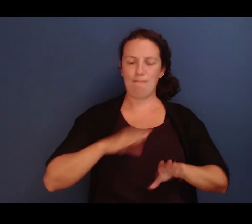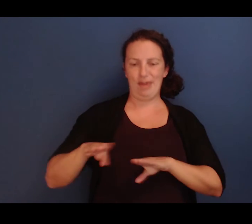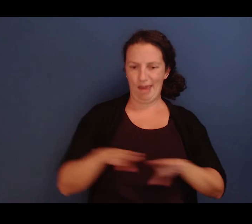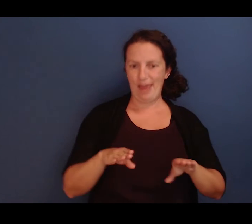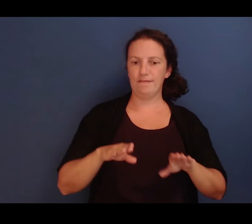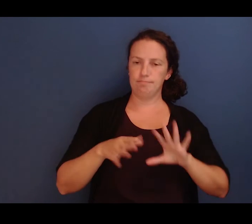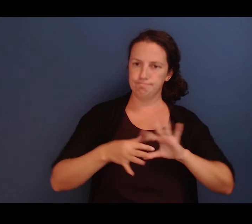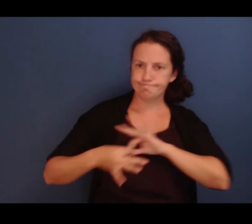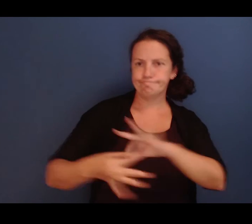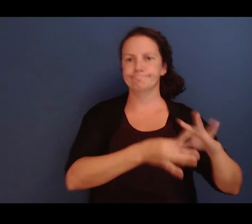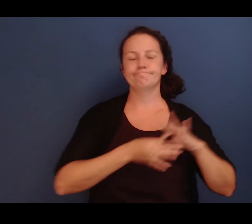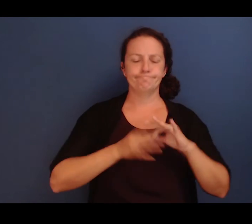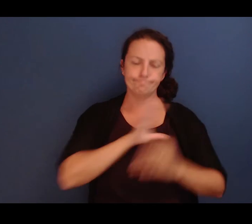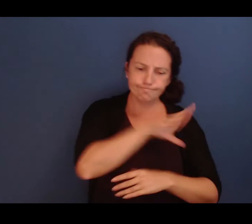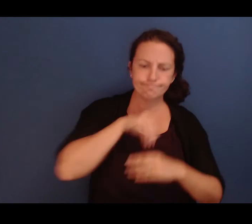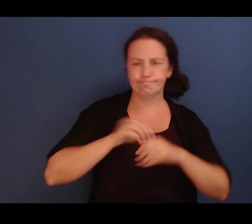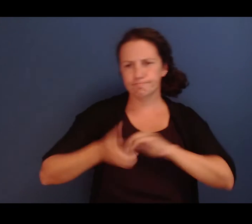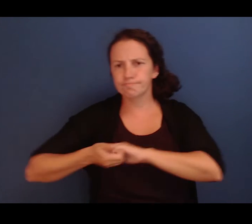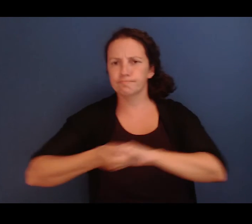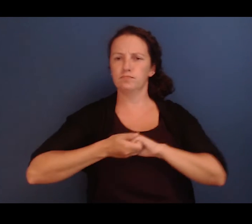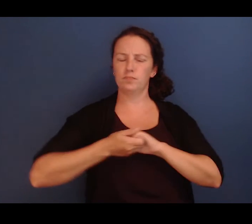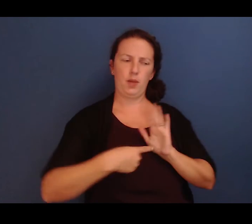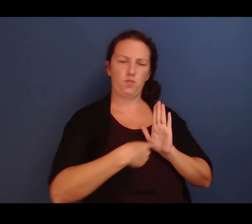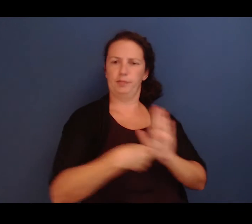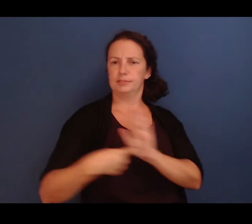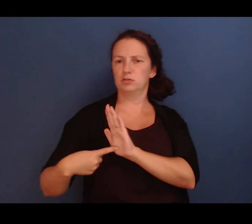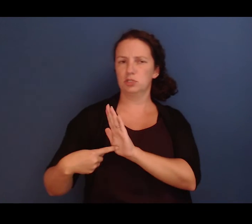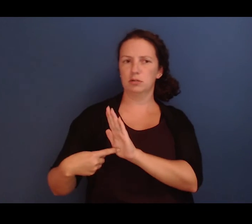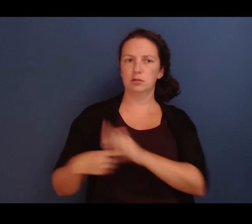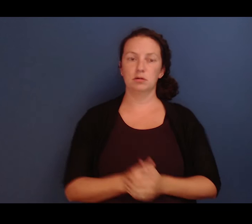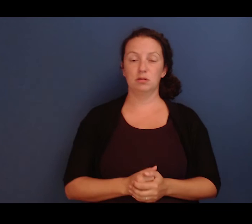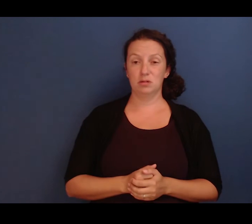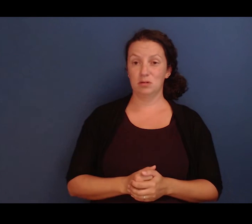participation, collaboration, and representation. It does not mean having important decisions